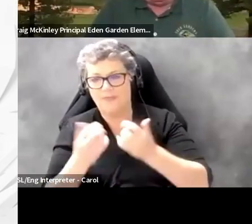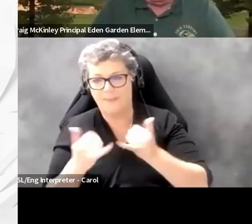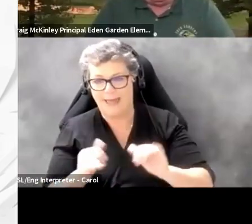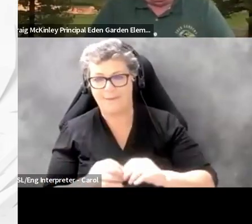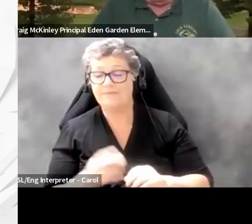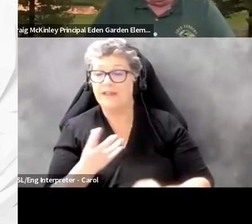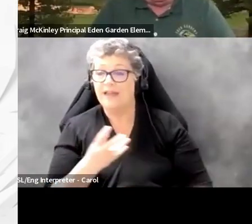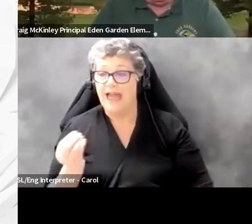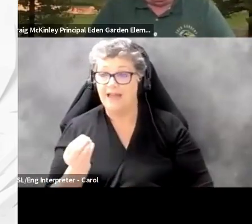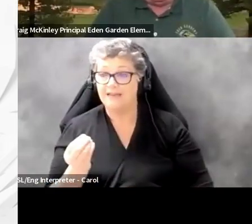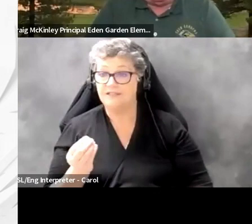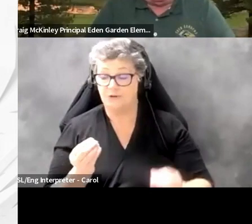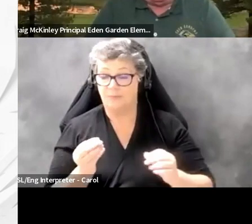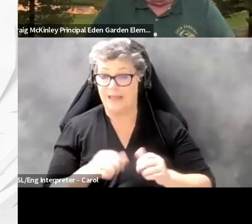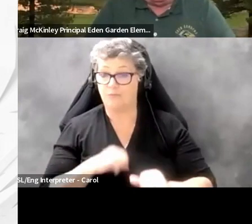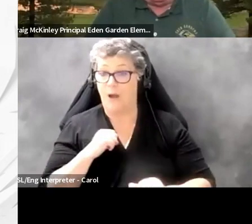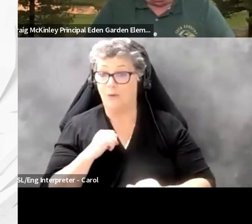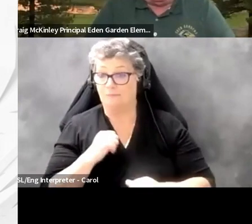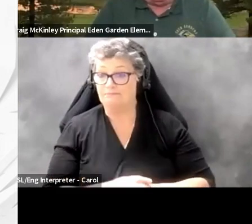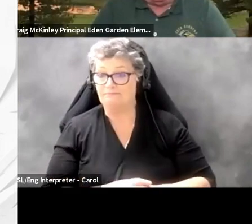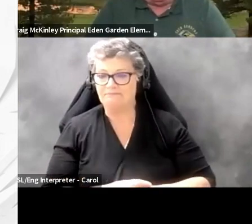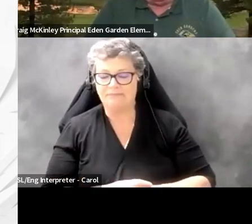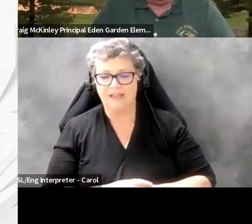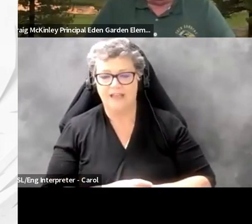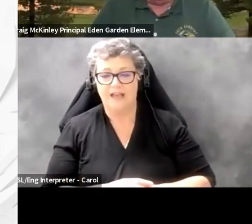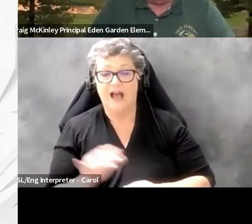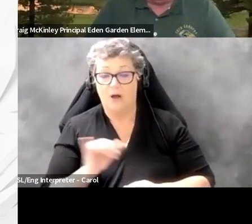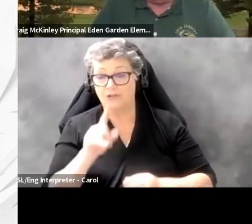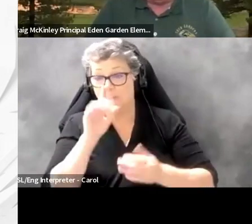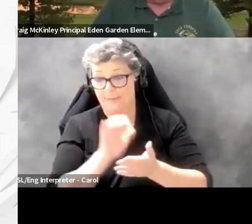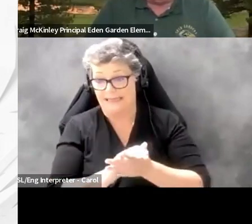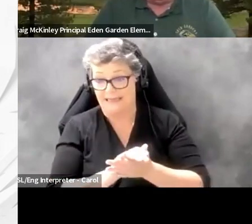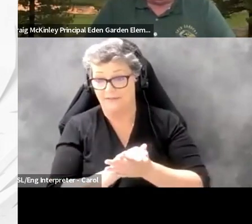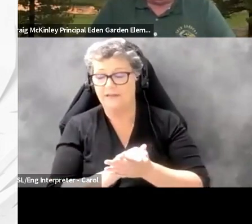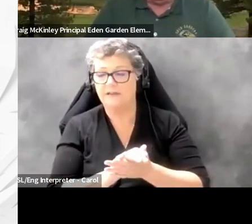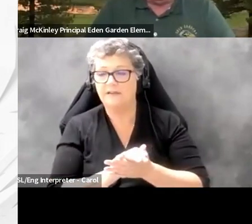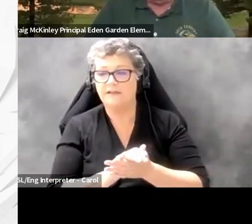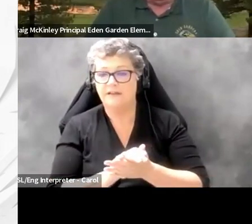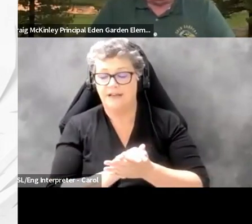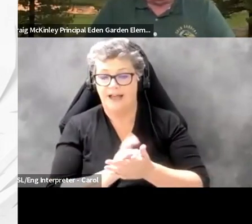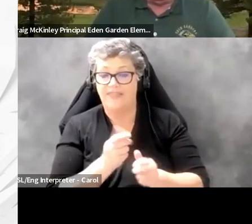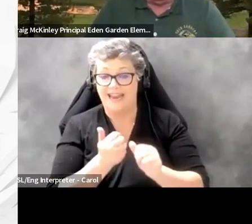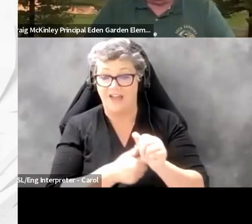to to be proud of what we're doing. I also believe that every and I'm going to speak for TK teachers